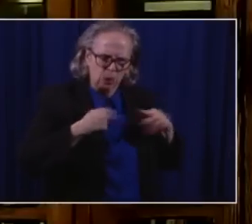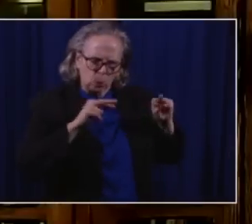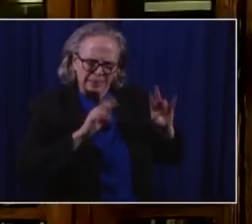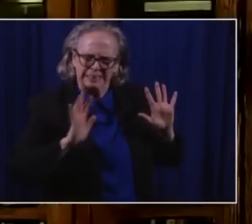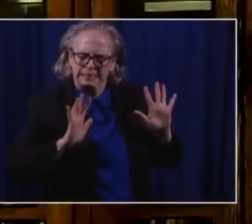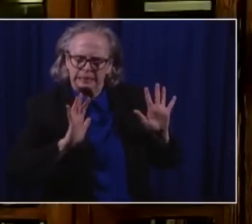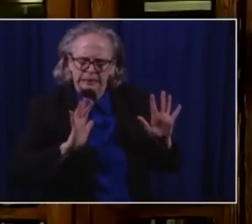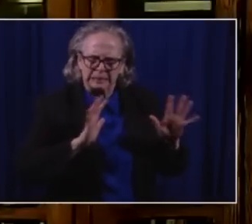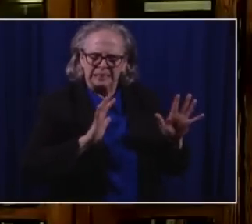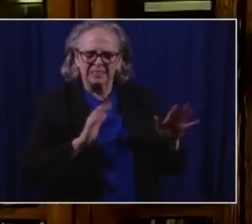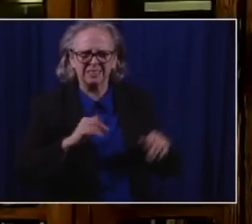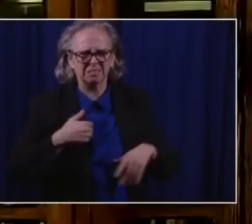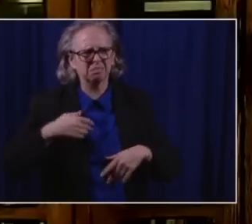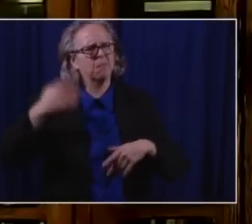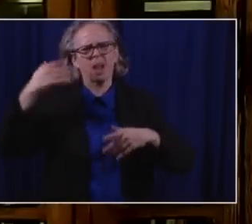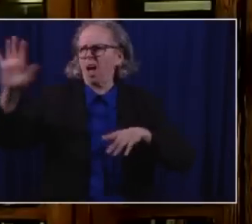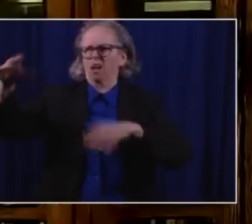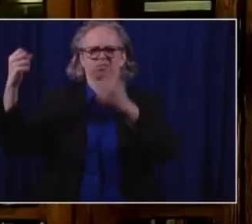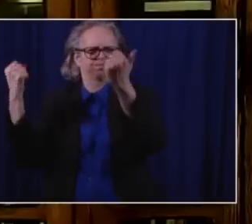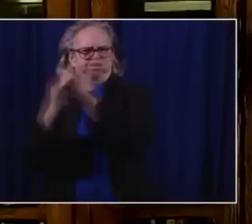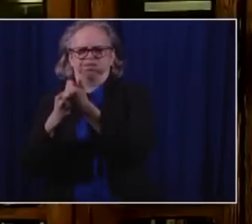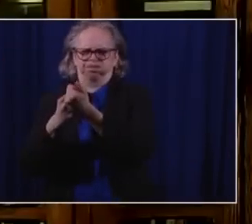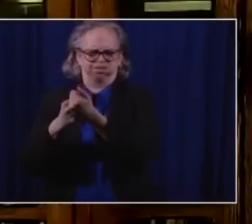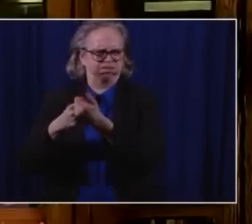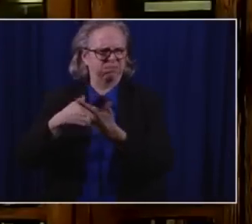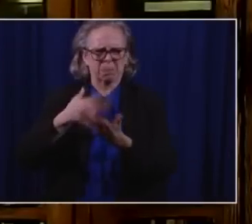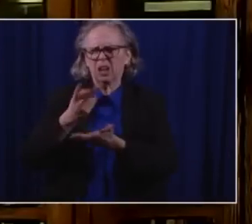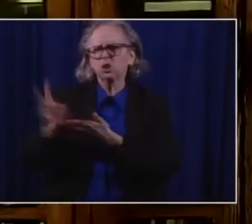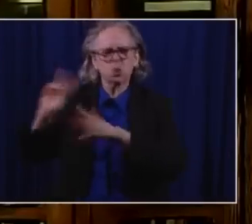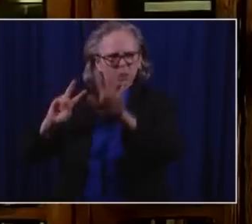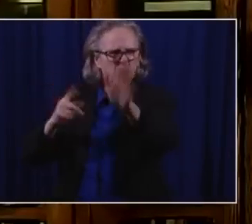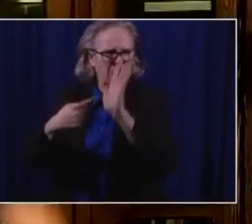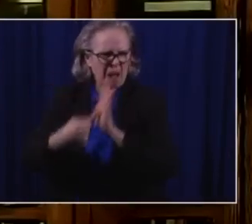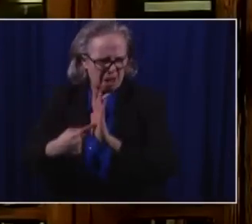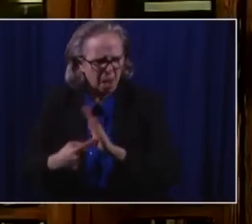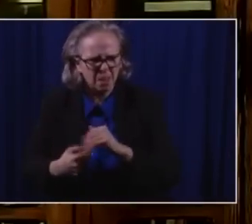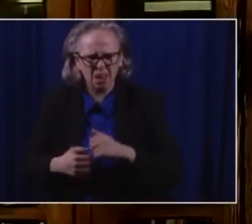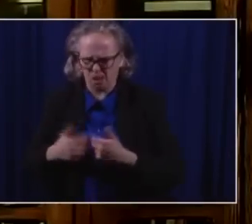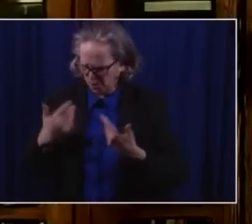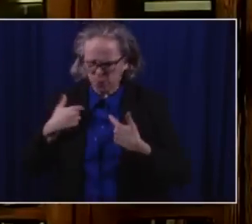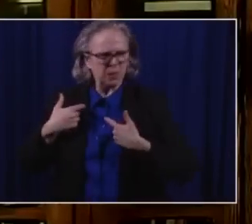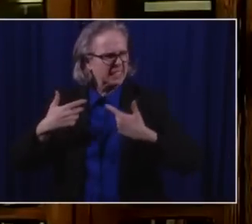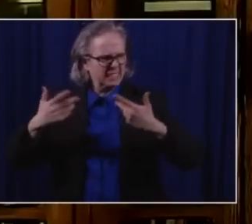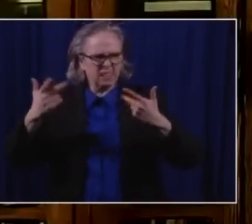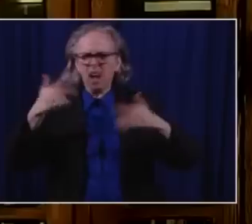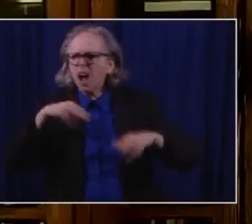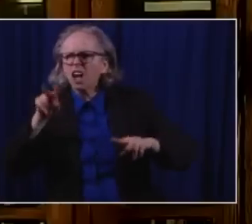22 bring some of those providers and not having an adequate and the Tory resources to manage on the community.